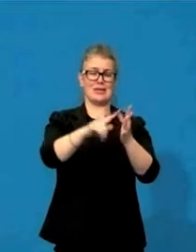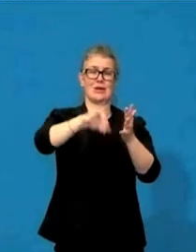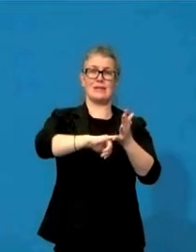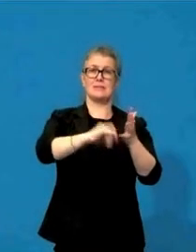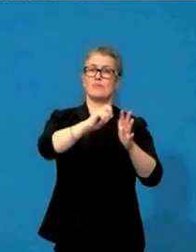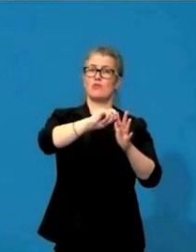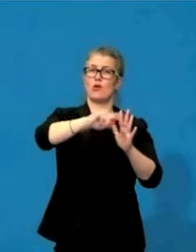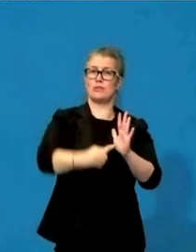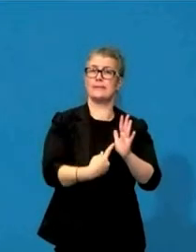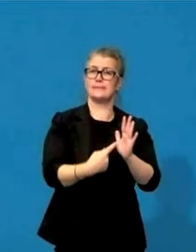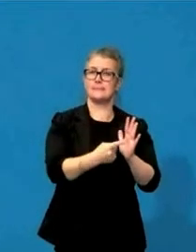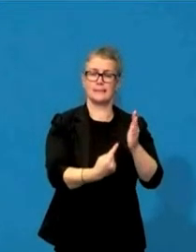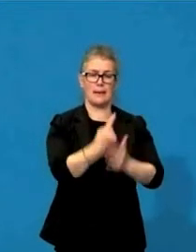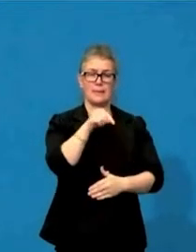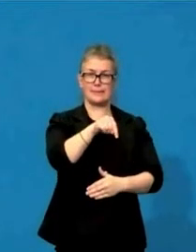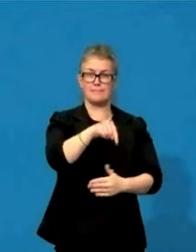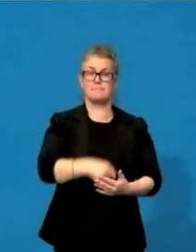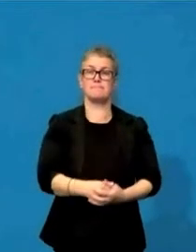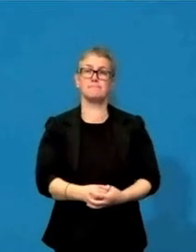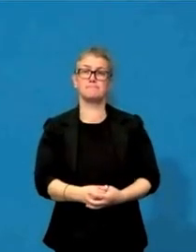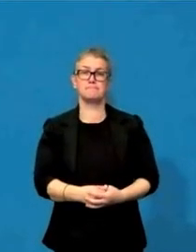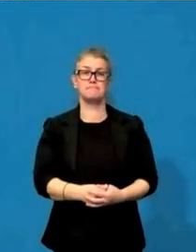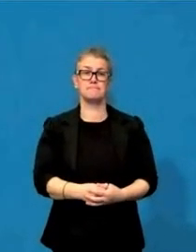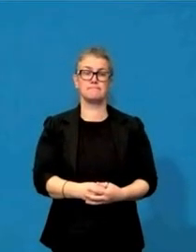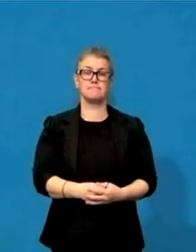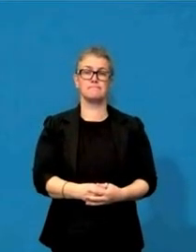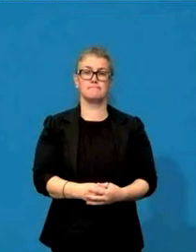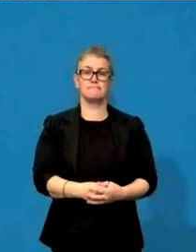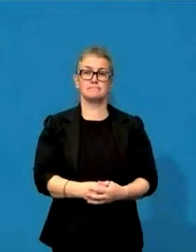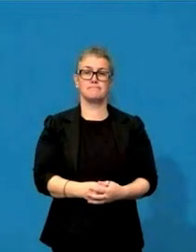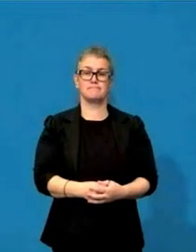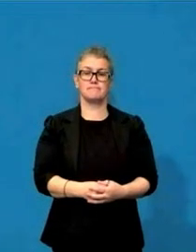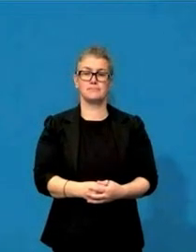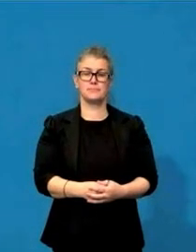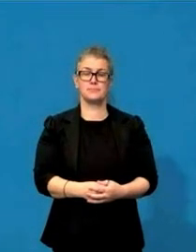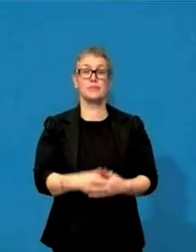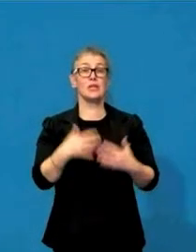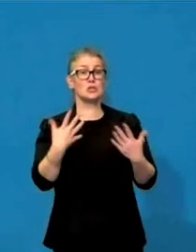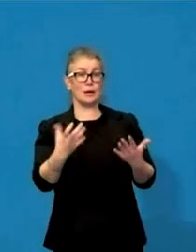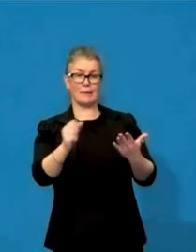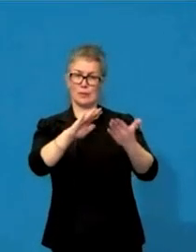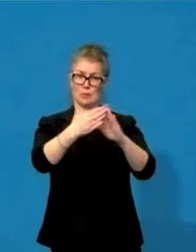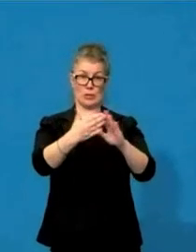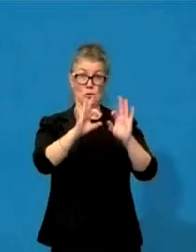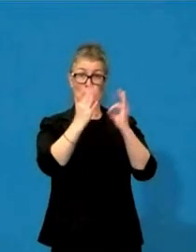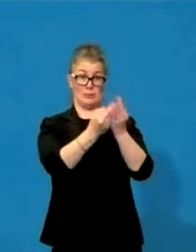happening there as well. So you've got this community organisation, but do you think that the NDIA